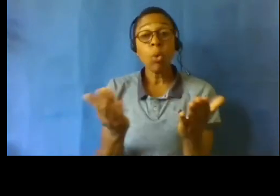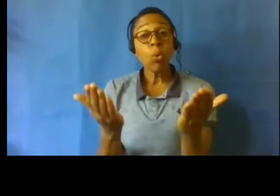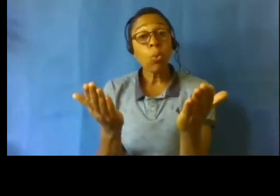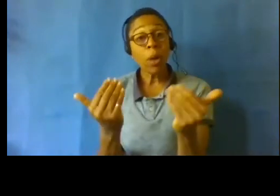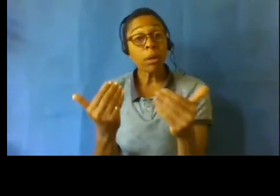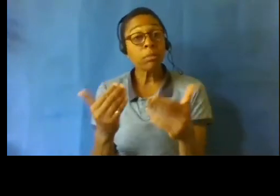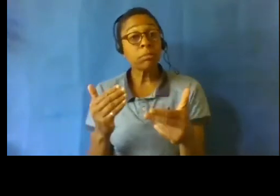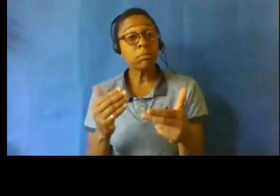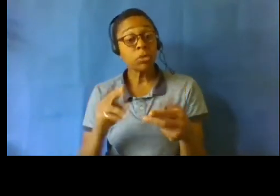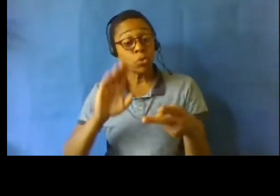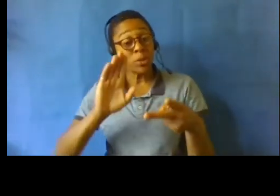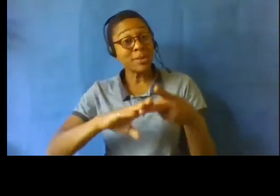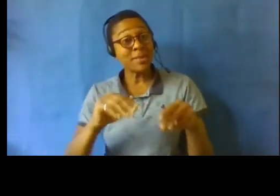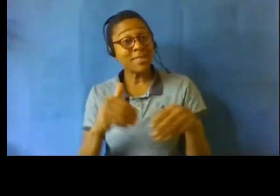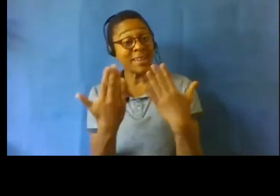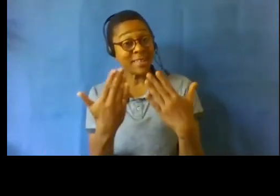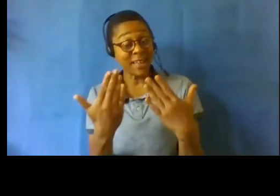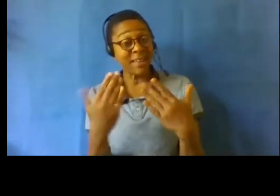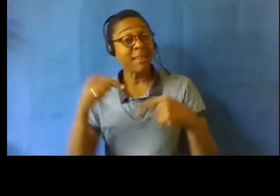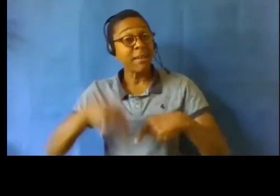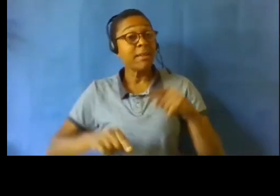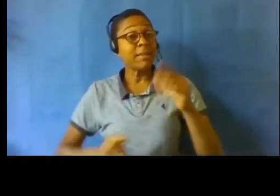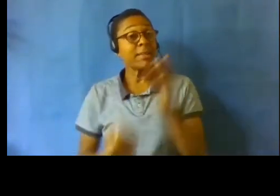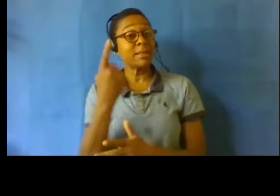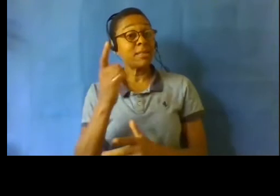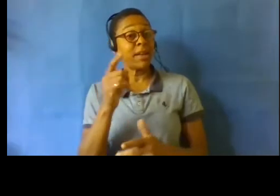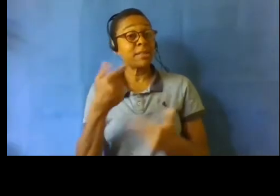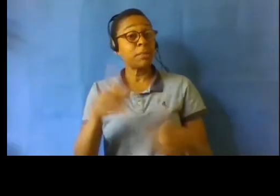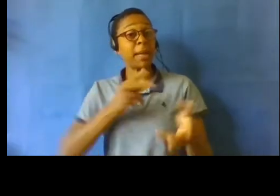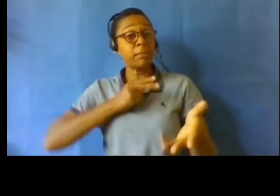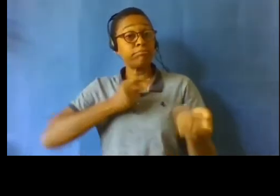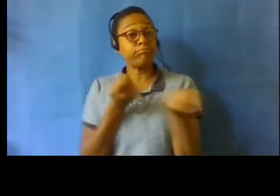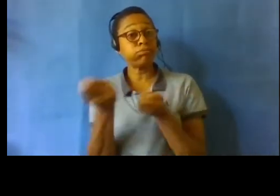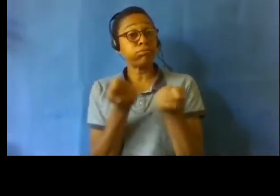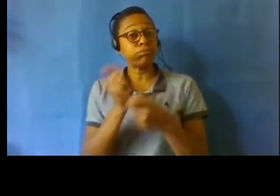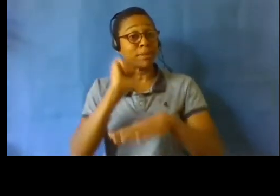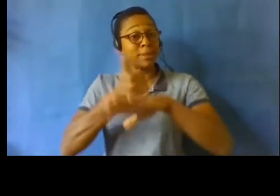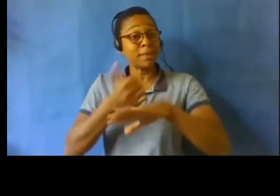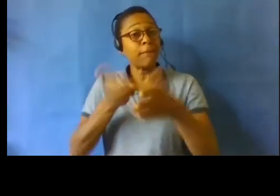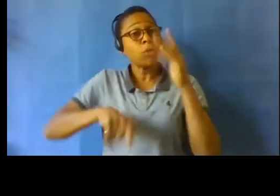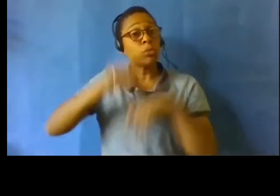students from King's College London and so as University of London our aims are